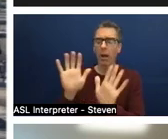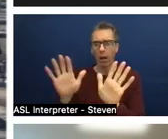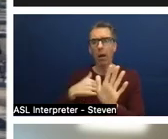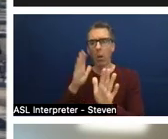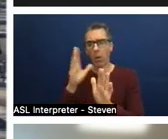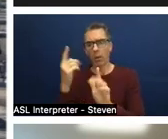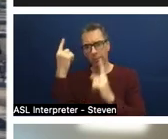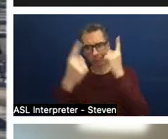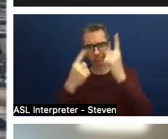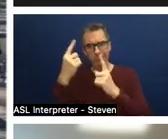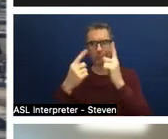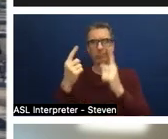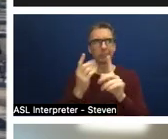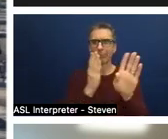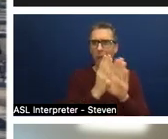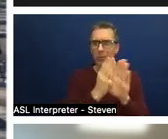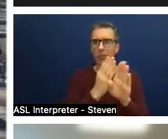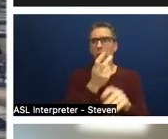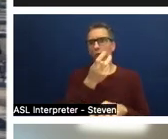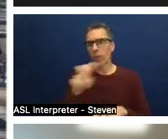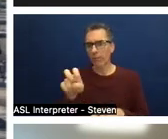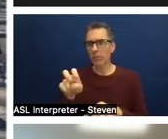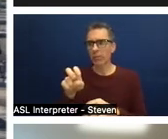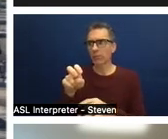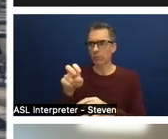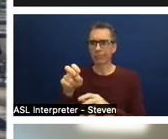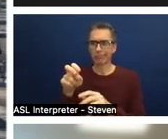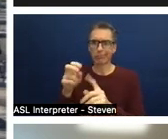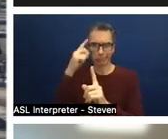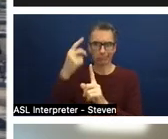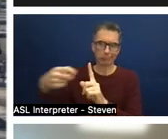to transfers between Colfax and Federal Boulevard